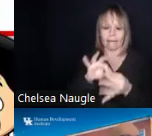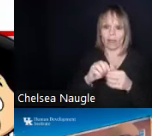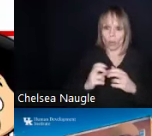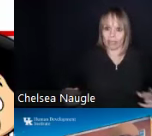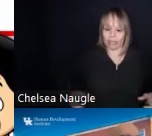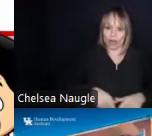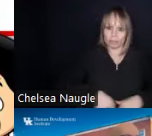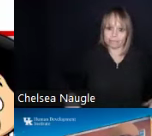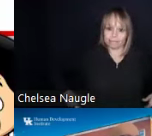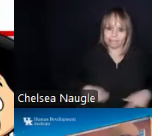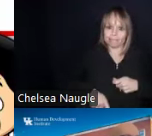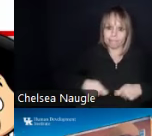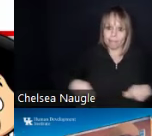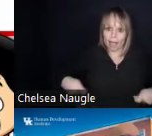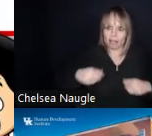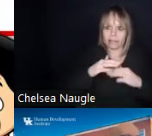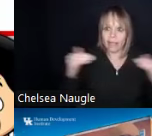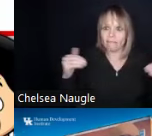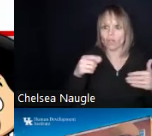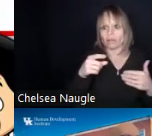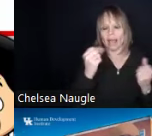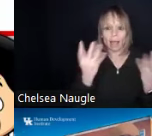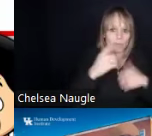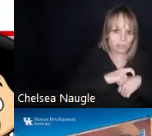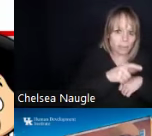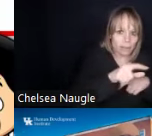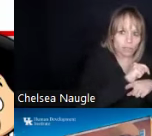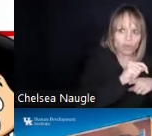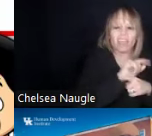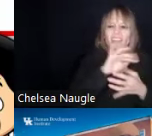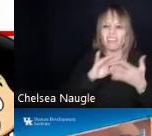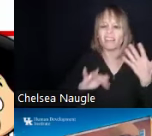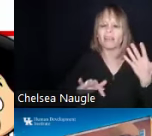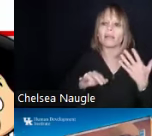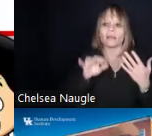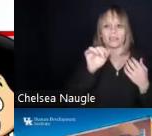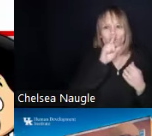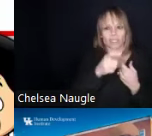So, it's really kind of incredible that, you know, those are the kinds of things that really seem to bolster self-defense